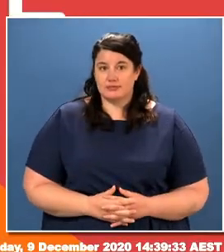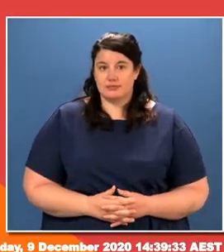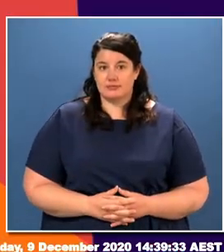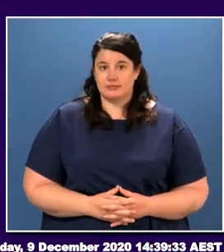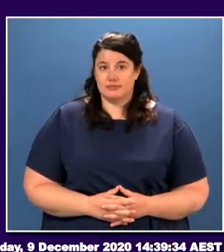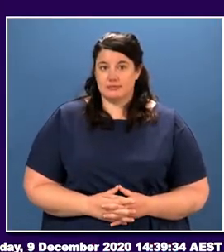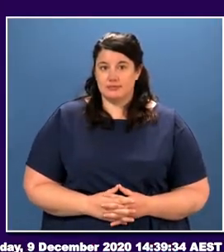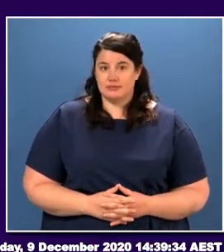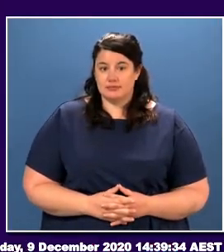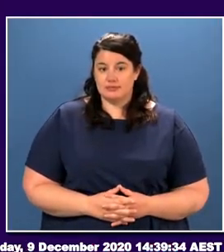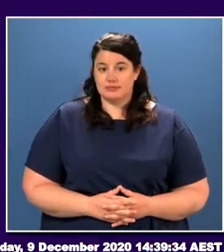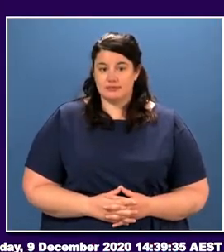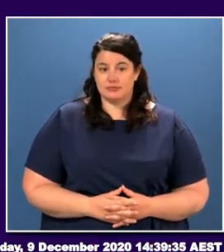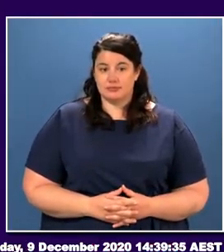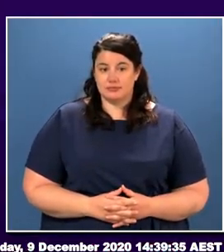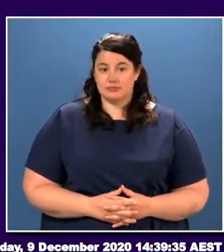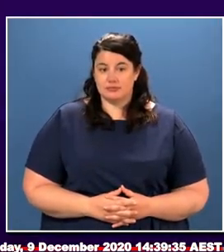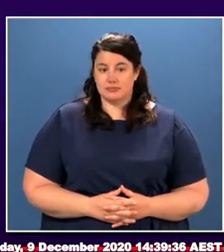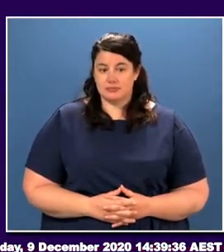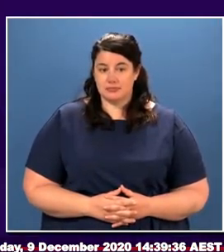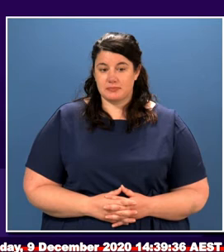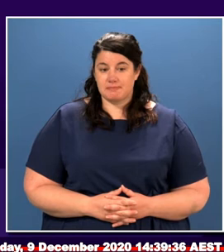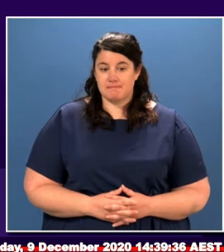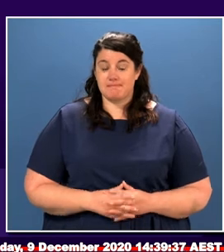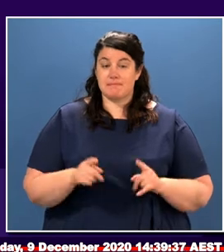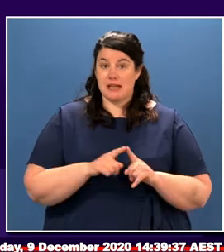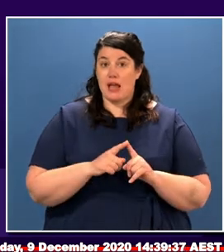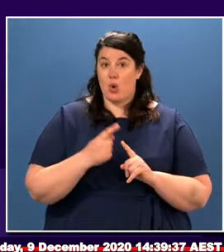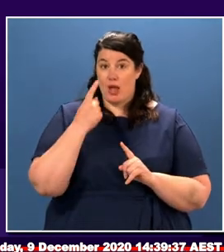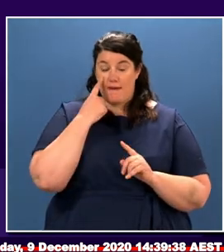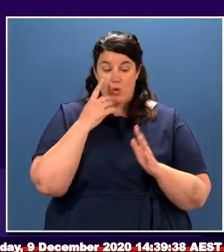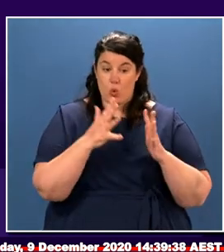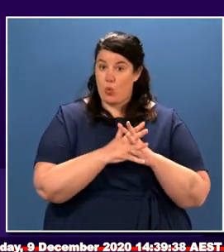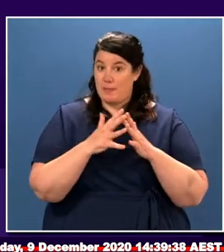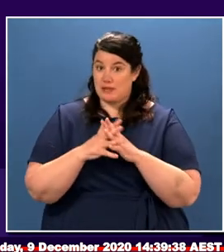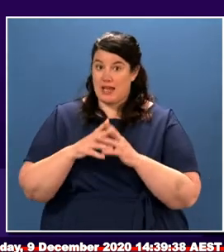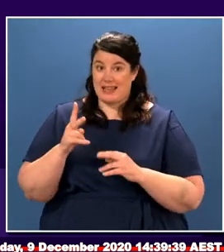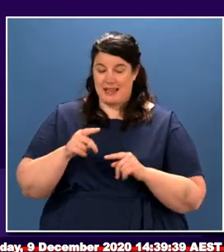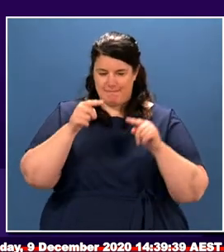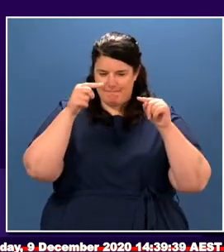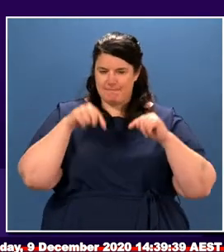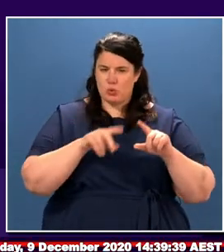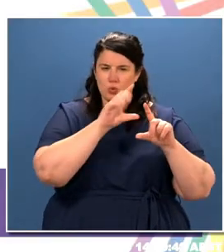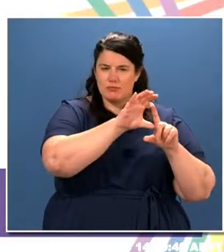(VIDEO STOPS PLAYING) If we can go back to the website briefly please, thank you, and we just scroll down to the four pillars.